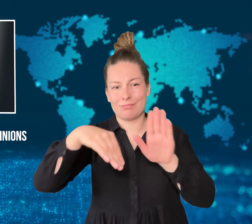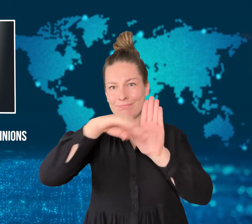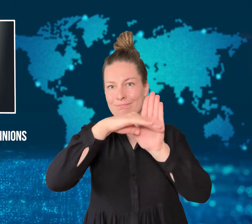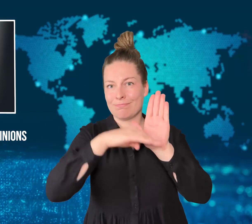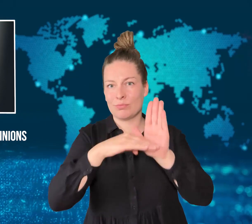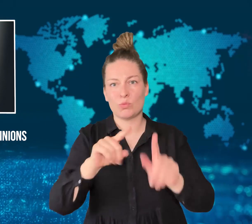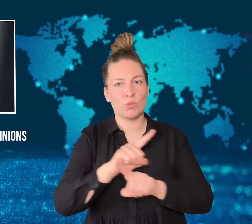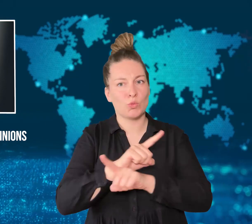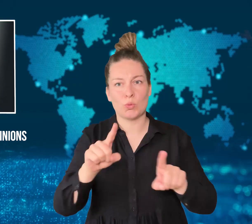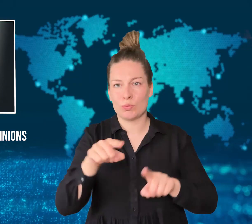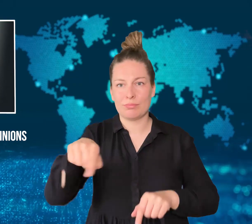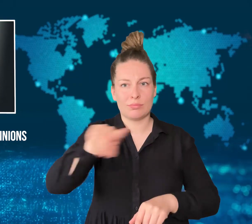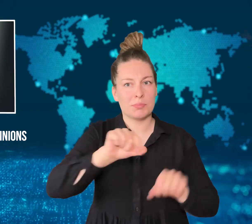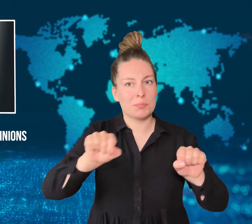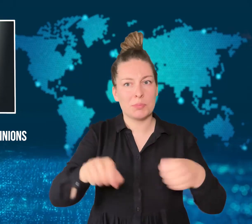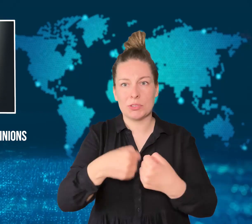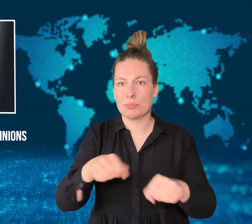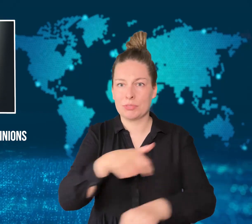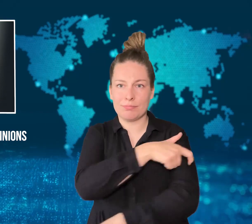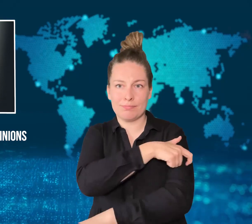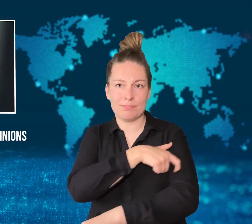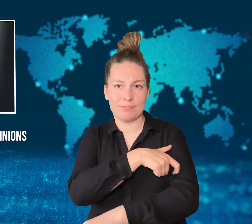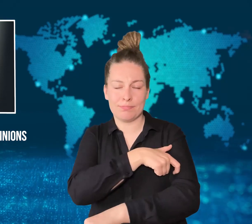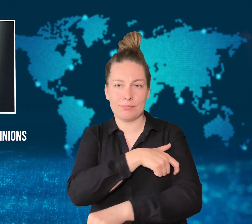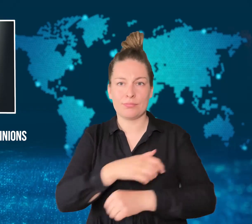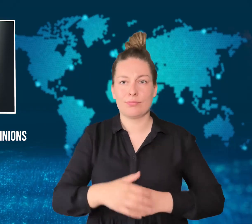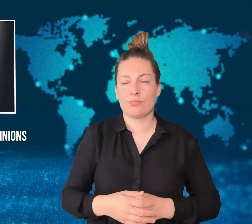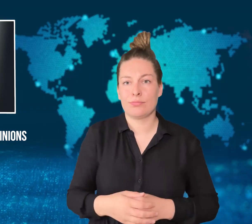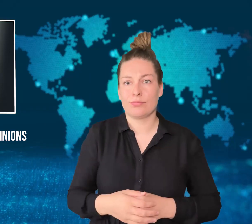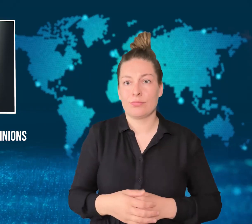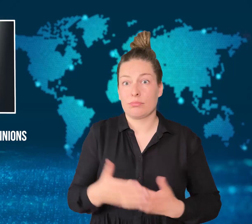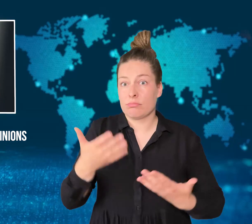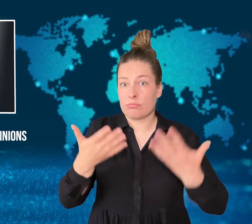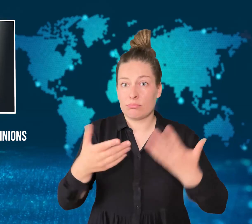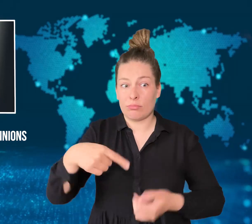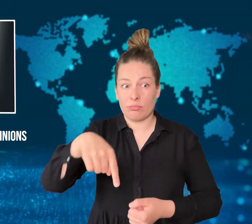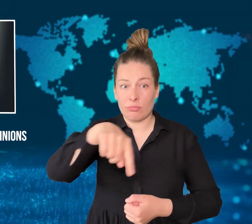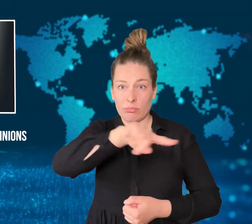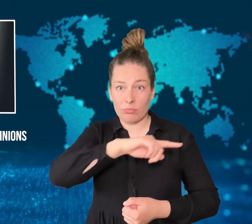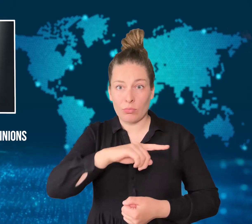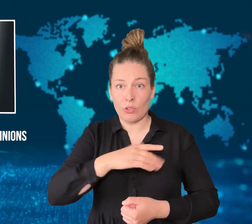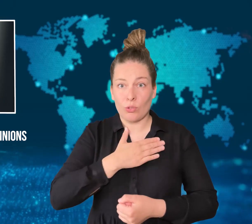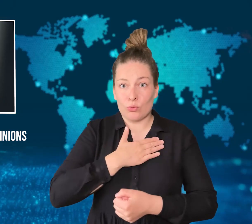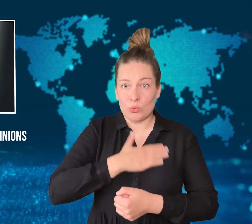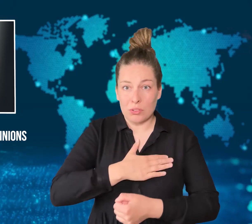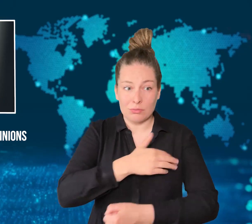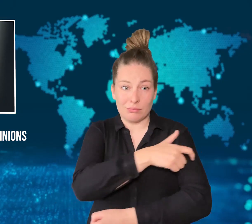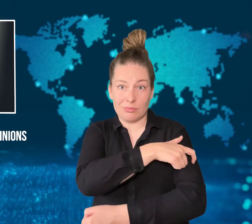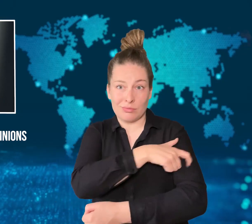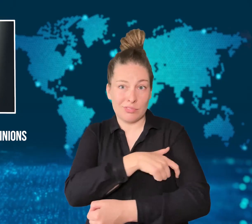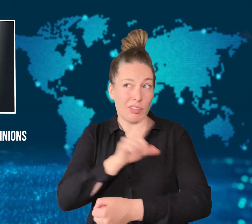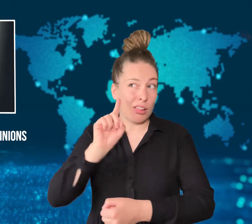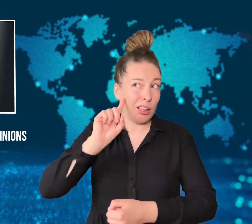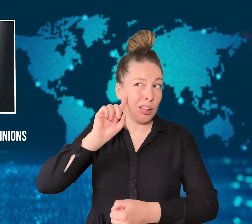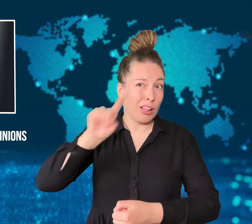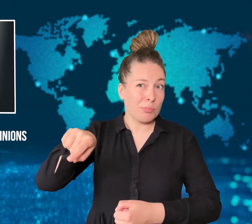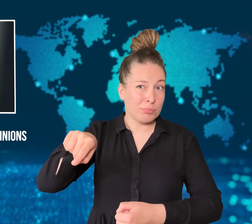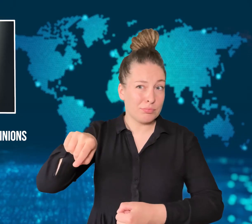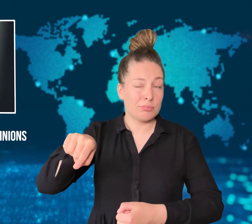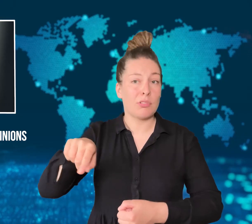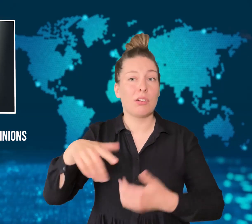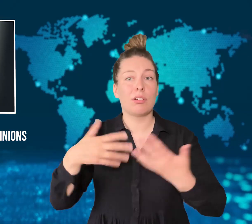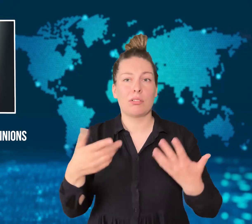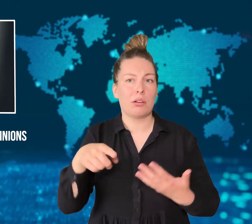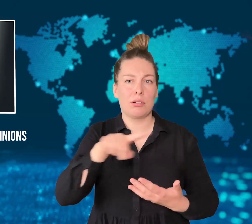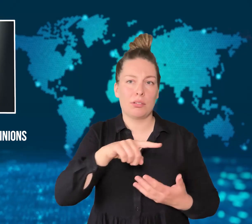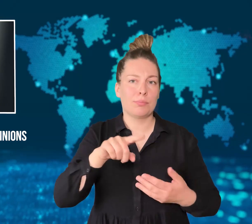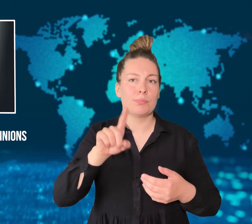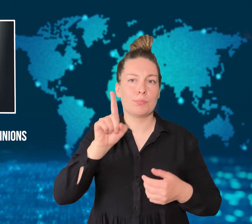Those teams complied because they were told their captains would be booked